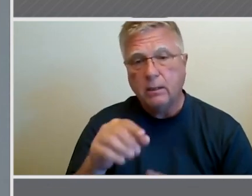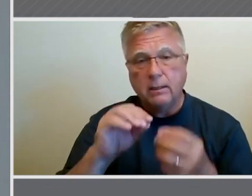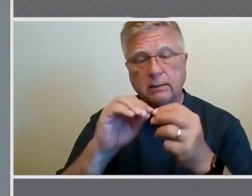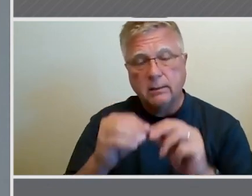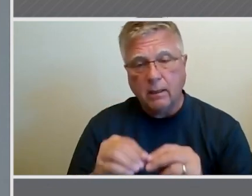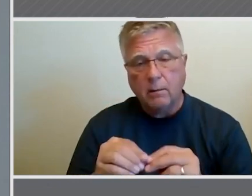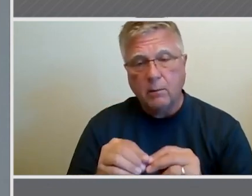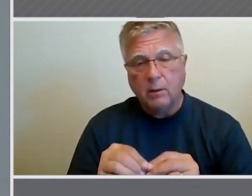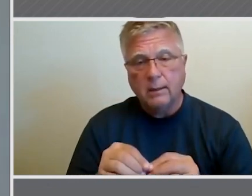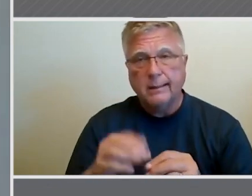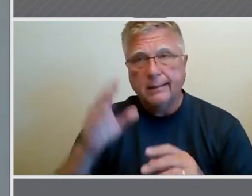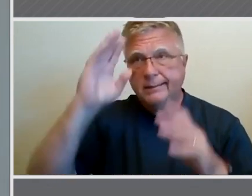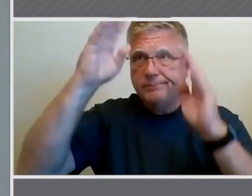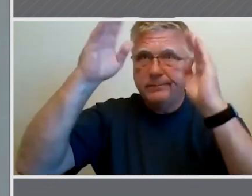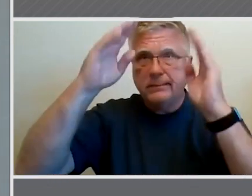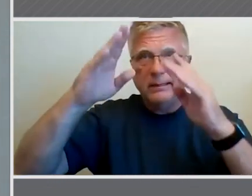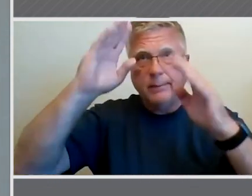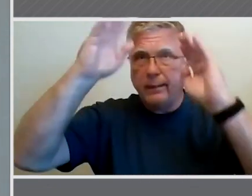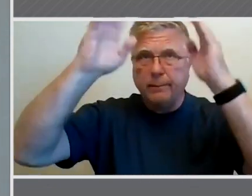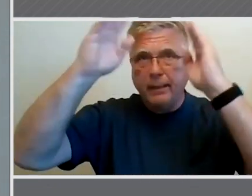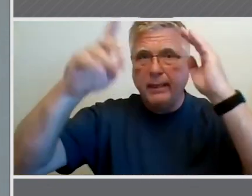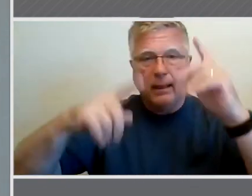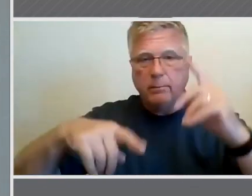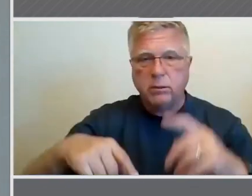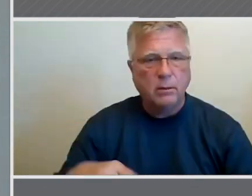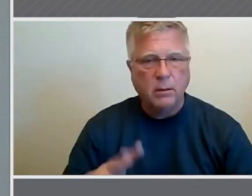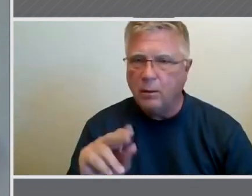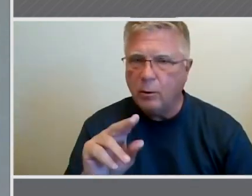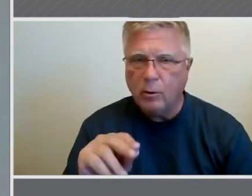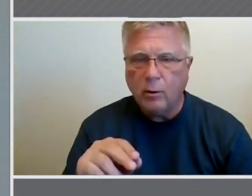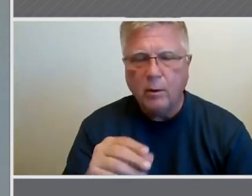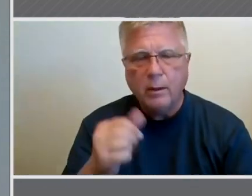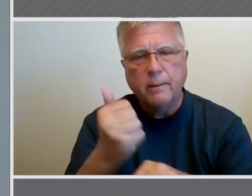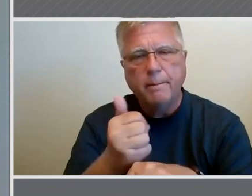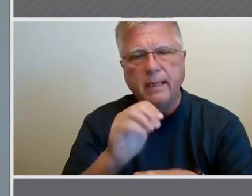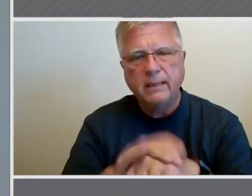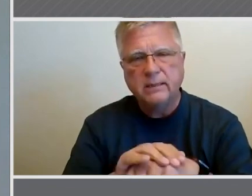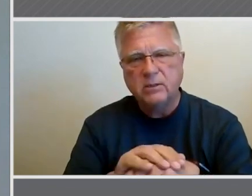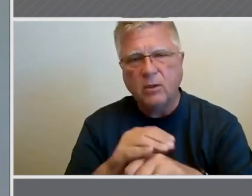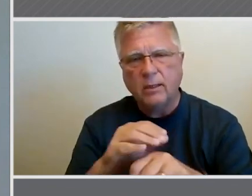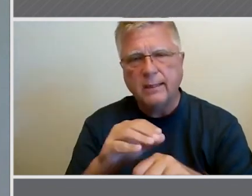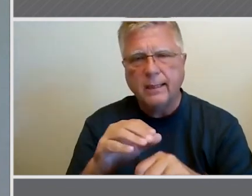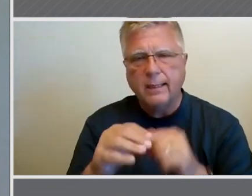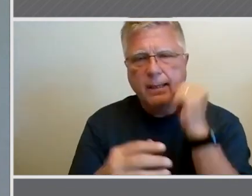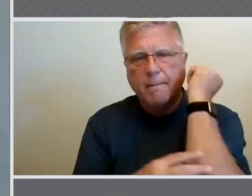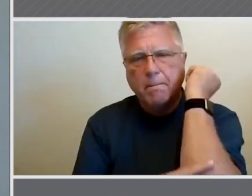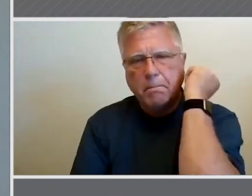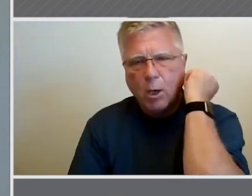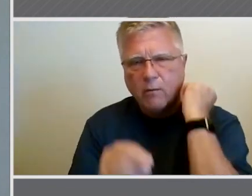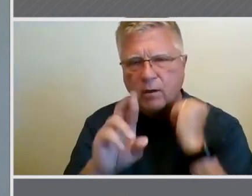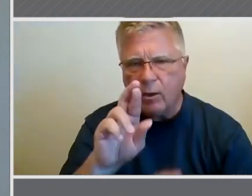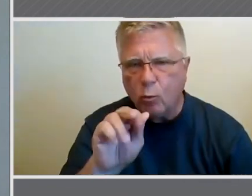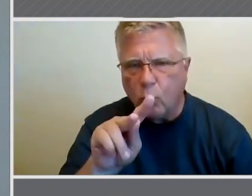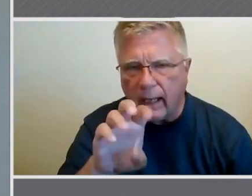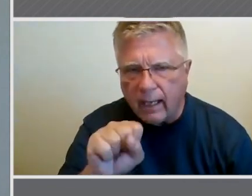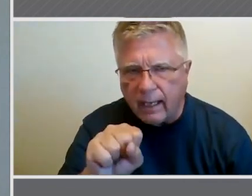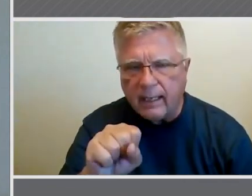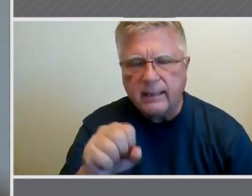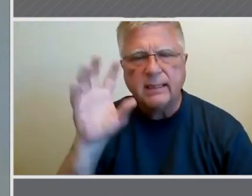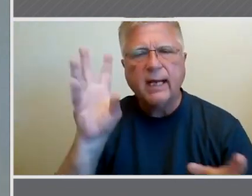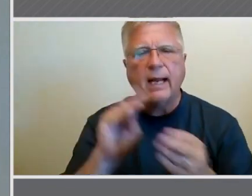They're not I mean they're a composite based on poverty rates and average incomes and they